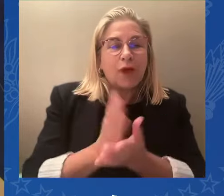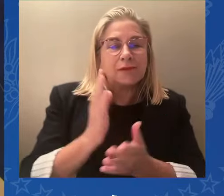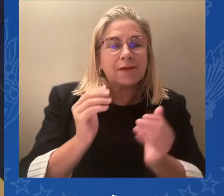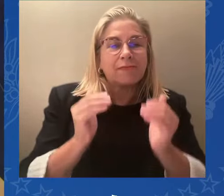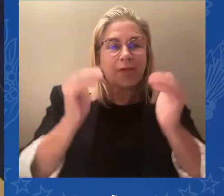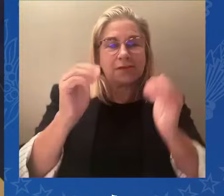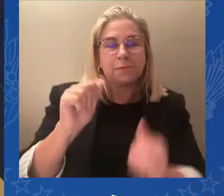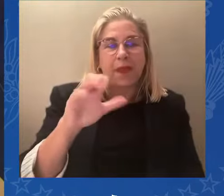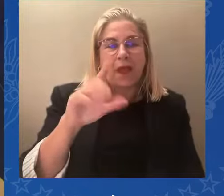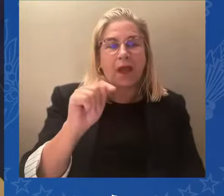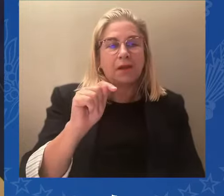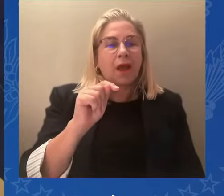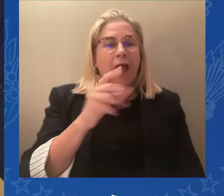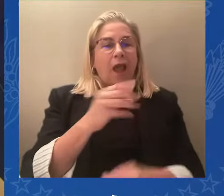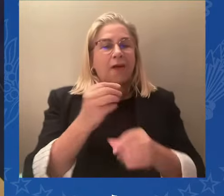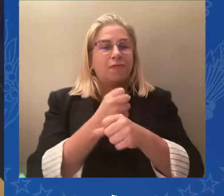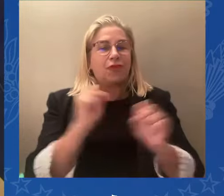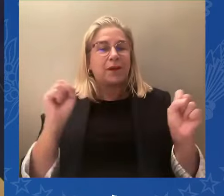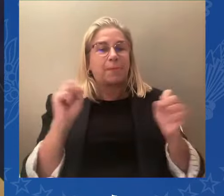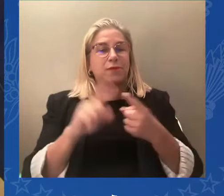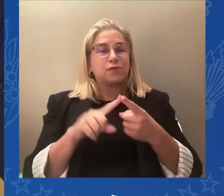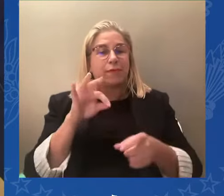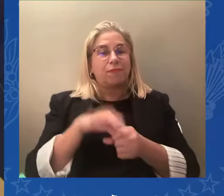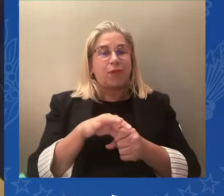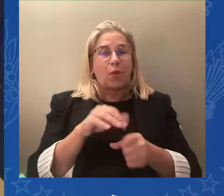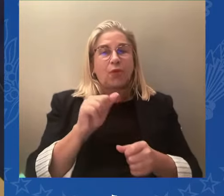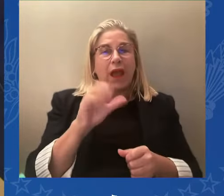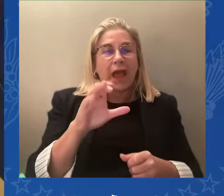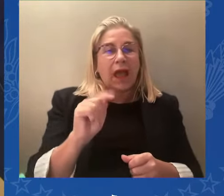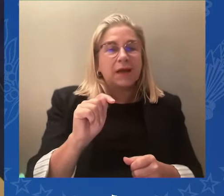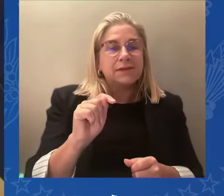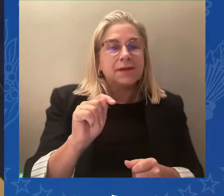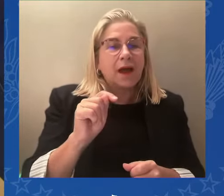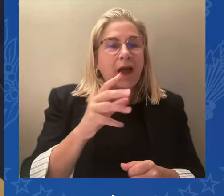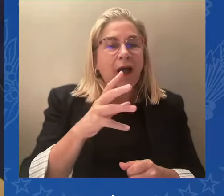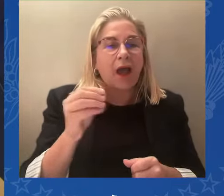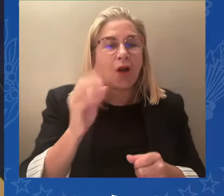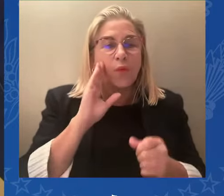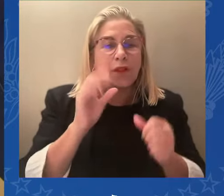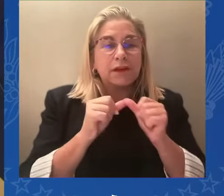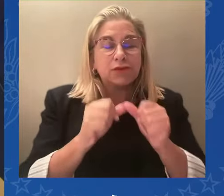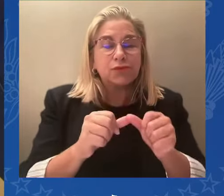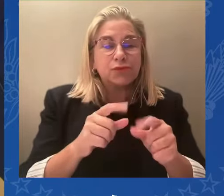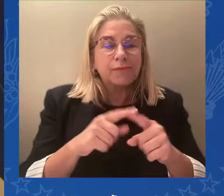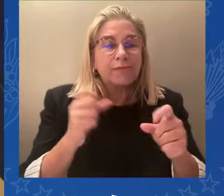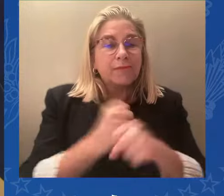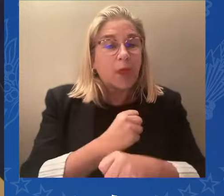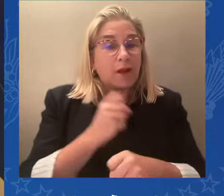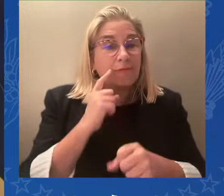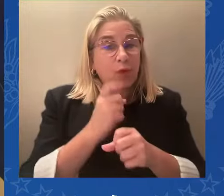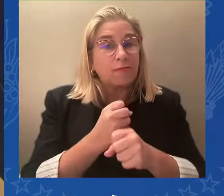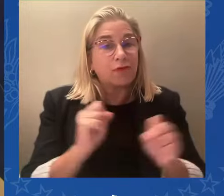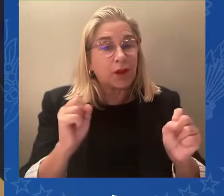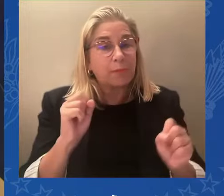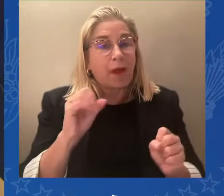And we will continue to fight for the freedom of a woman to make decisions about her own body